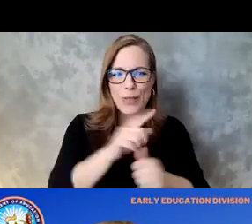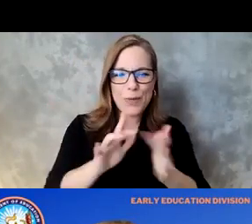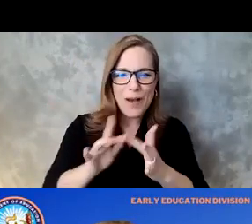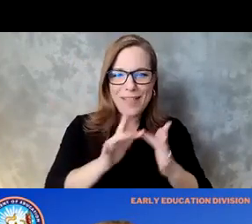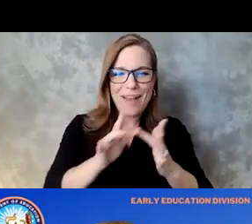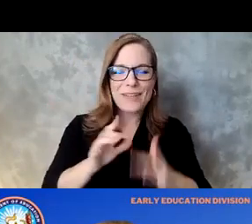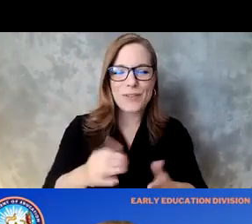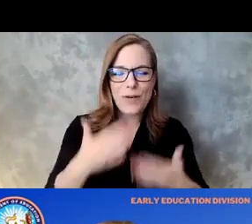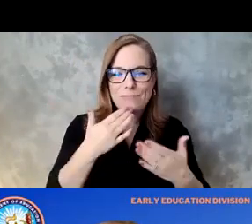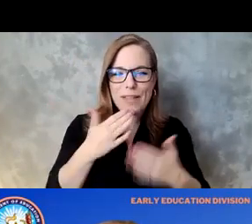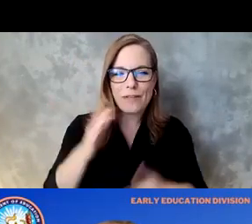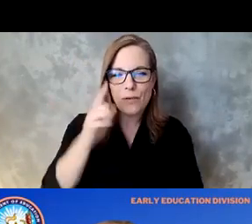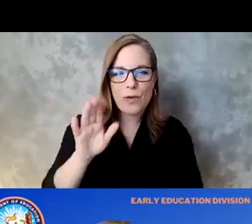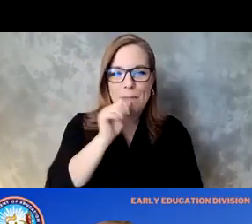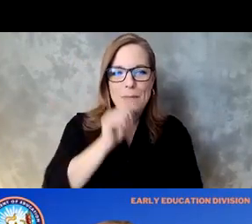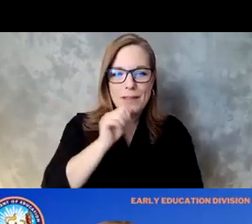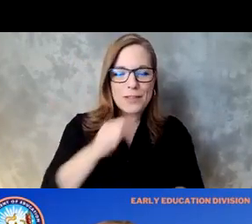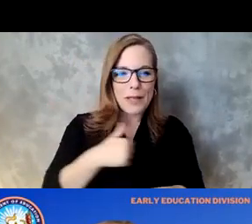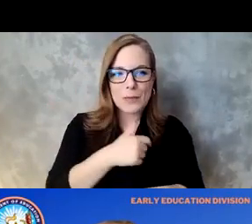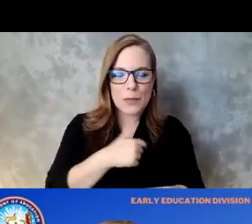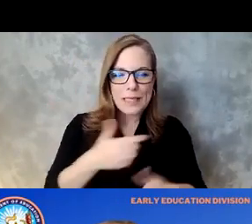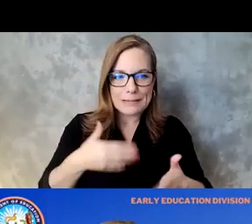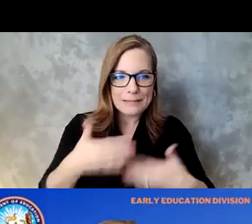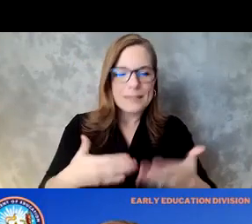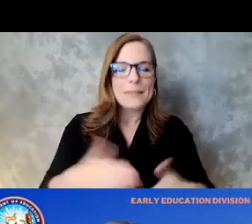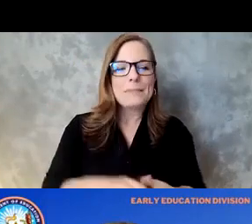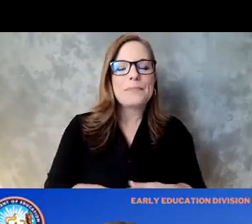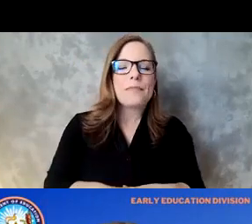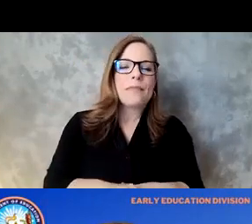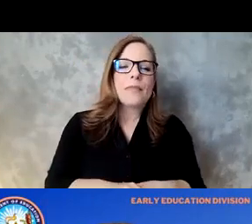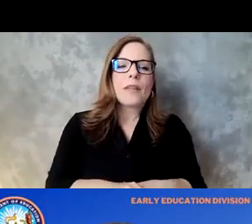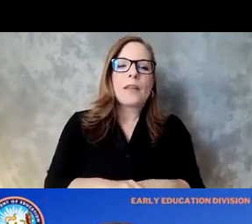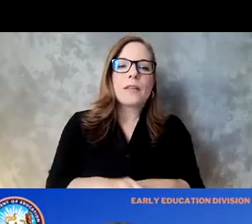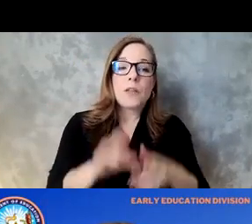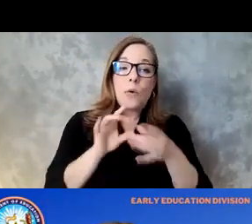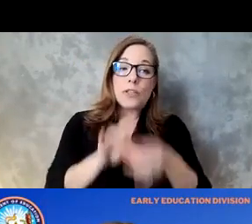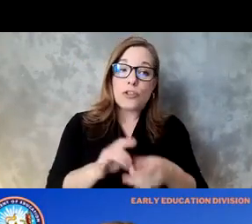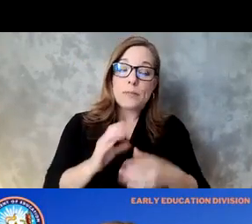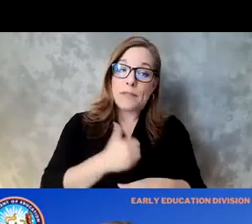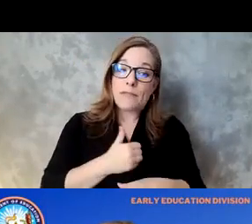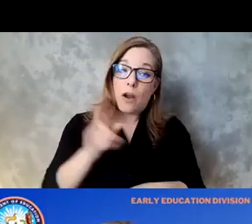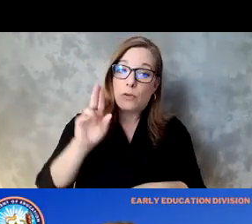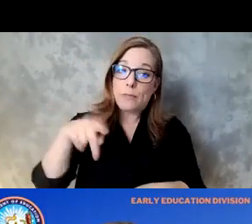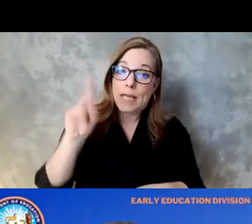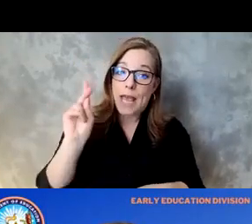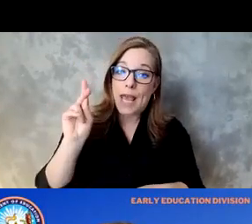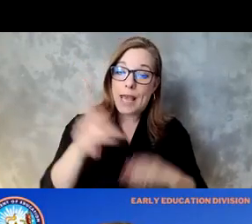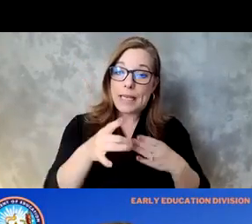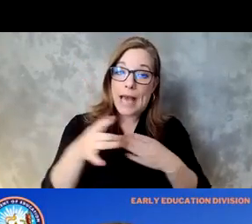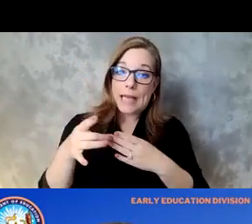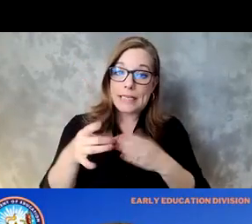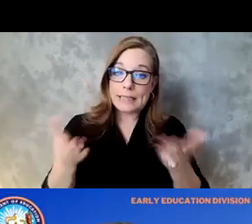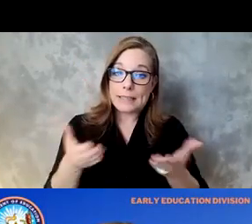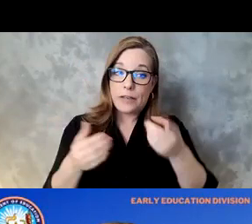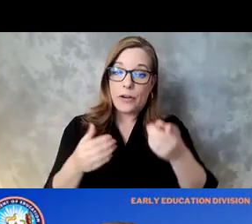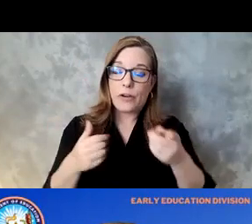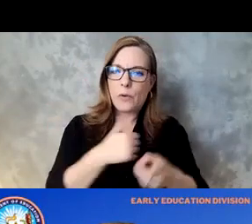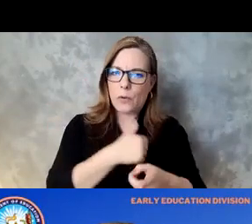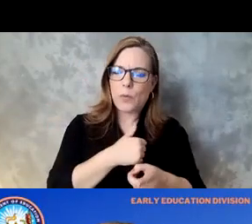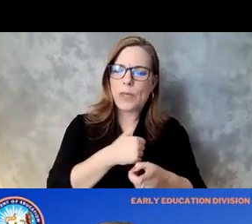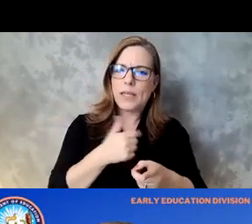we navigate these. So in terms of our UPK Guidance we talked with you on our first Webinar